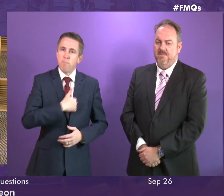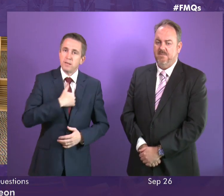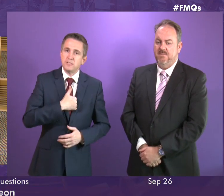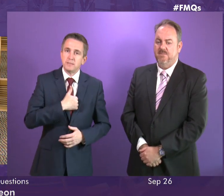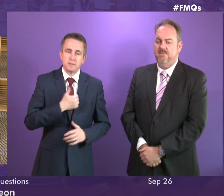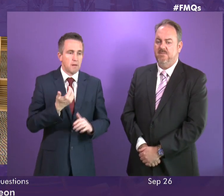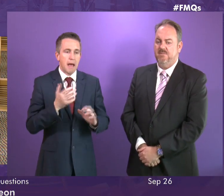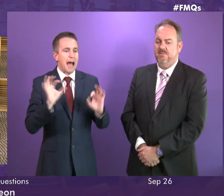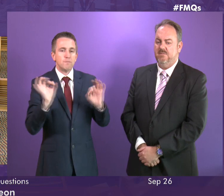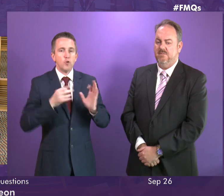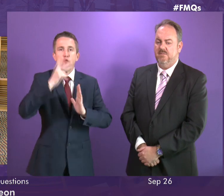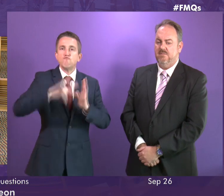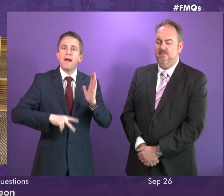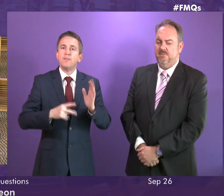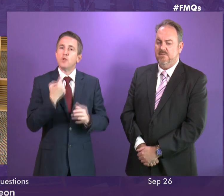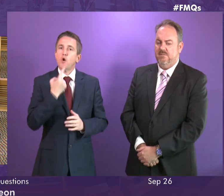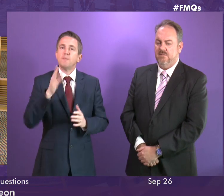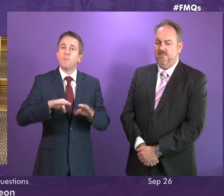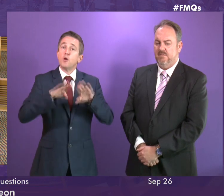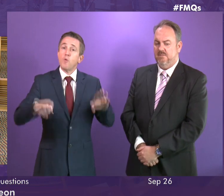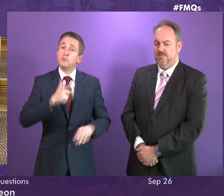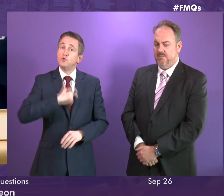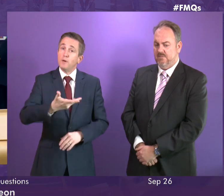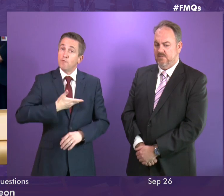seen the comments from the Equality and Human Rights Commission that the member refers to